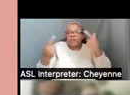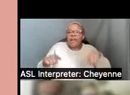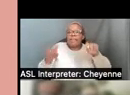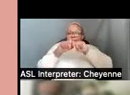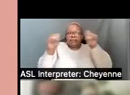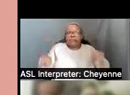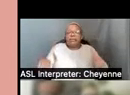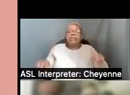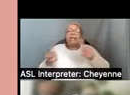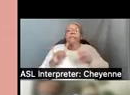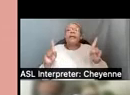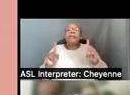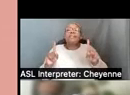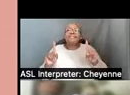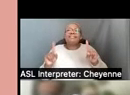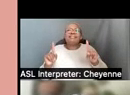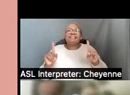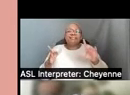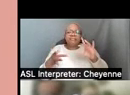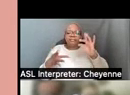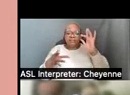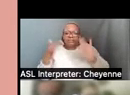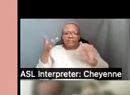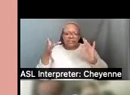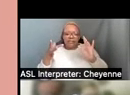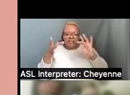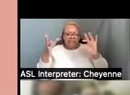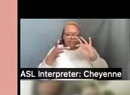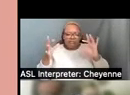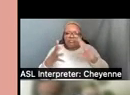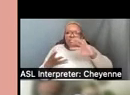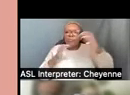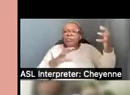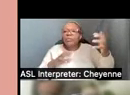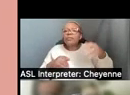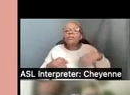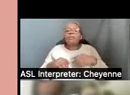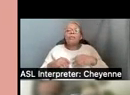But there's just a dissonance there to think about and to kind of think through in terms of, like,